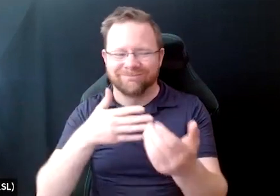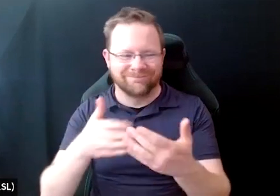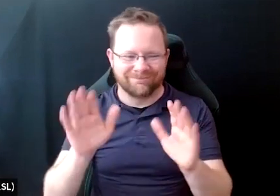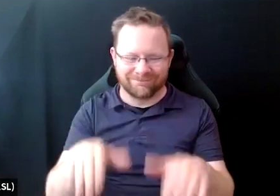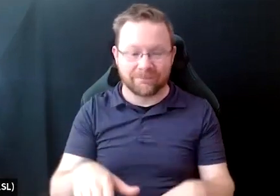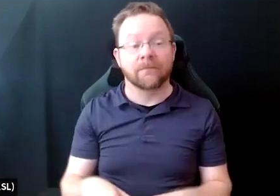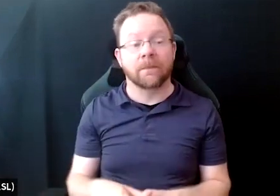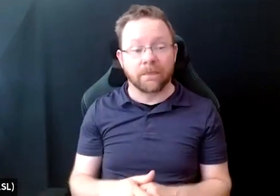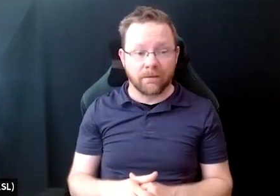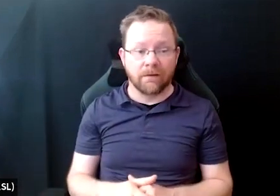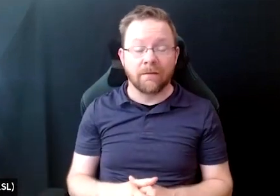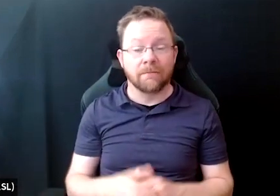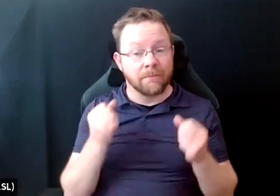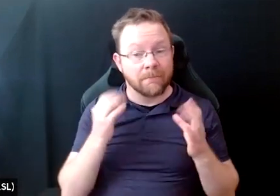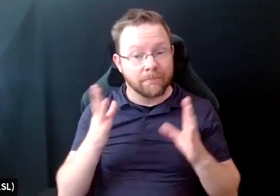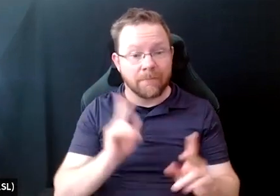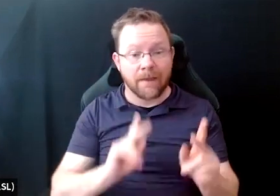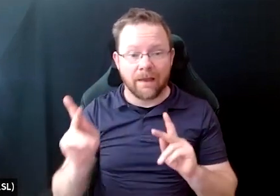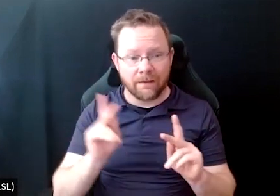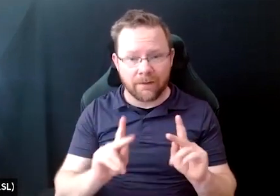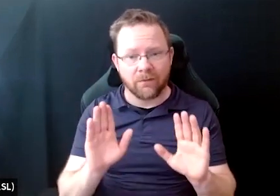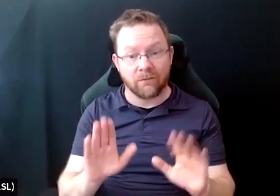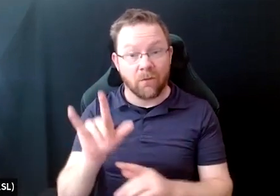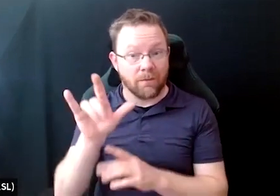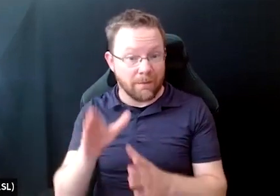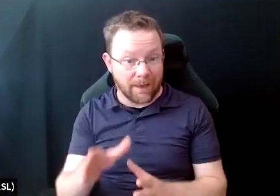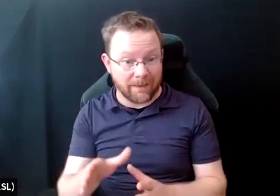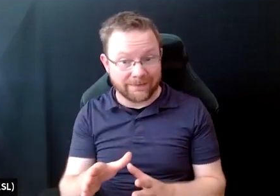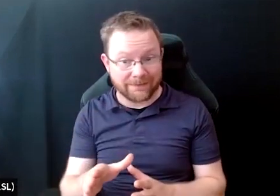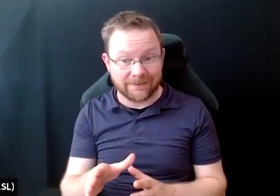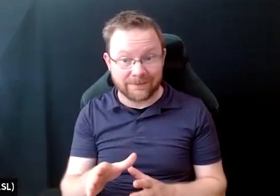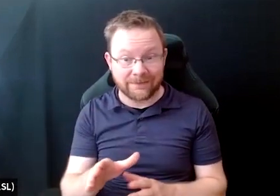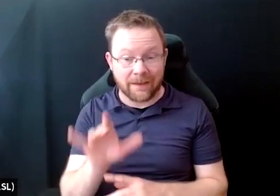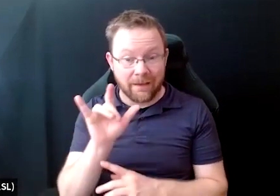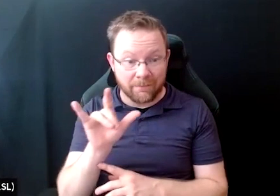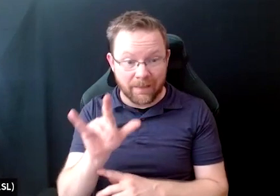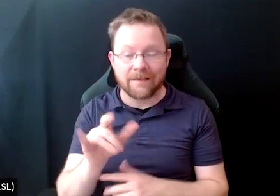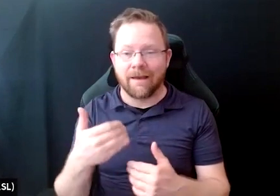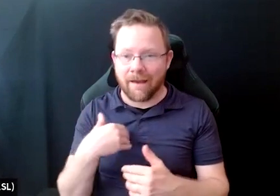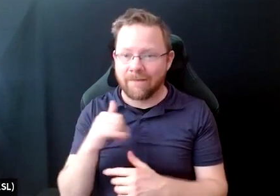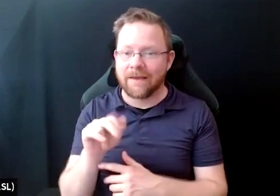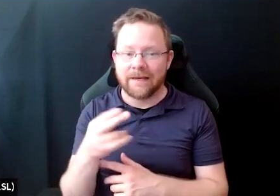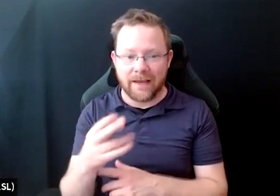but there are a lot of pilots flying planes with ADHD that's untreated.